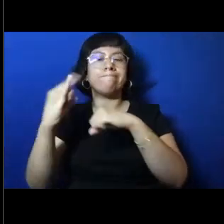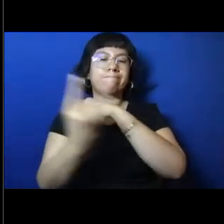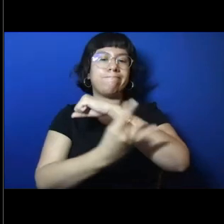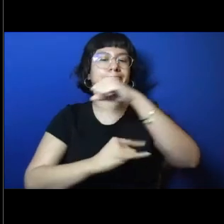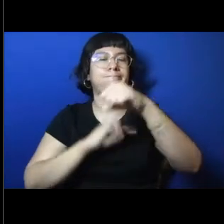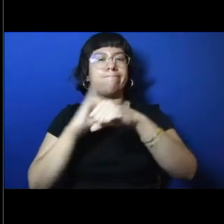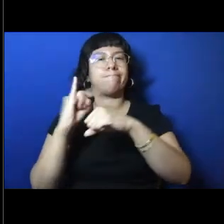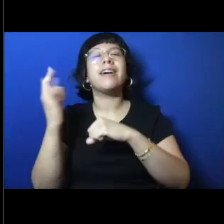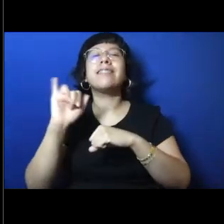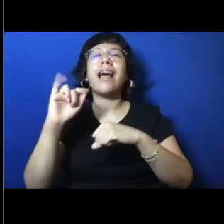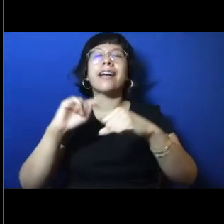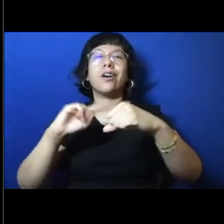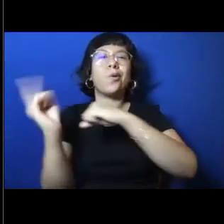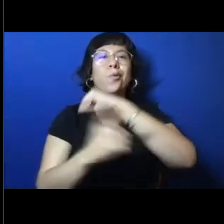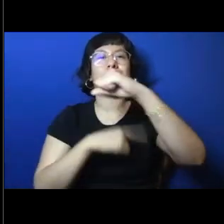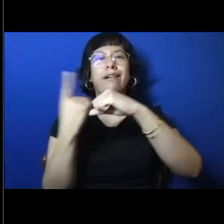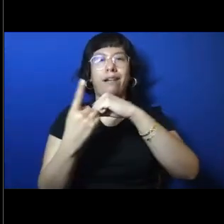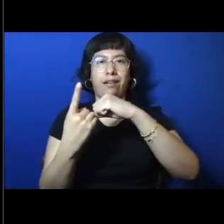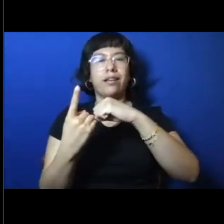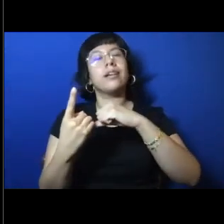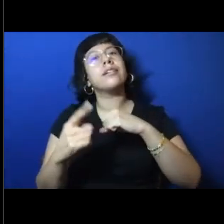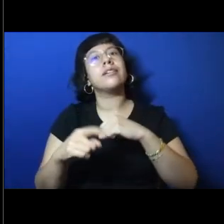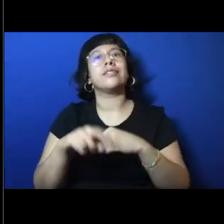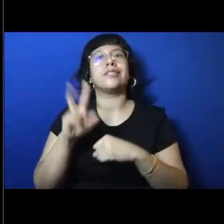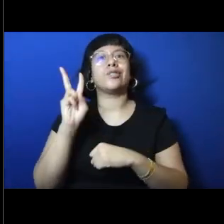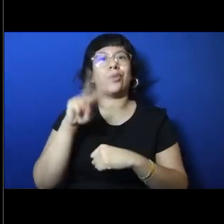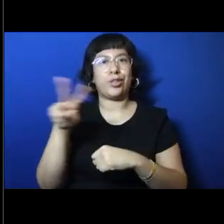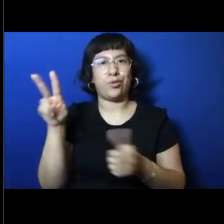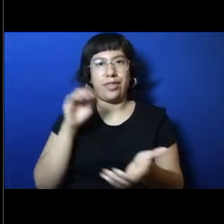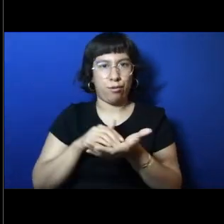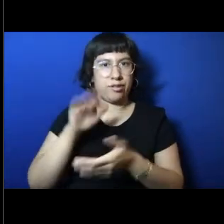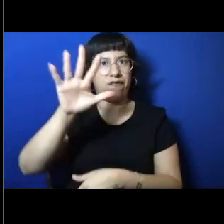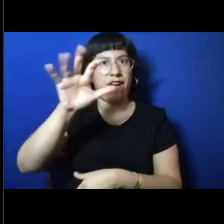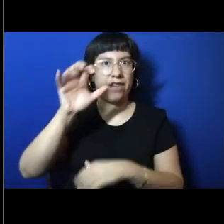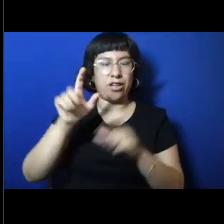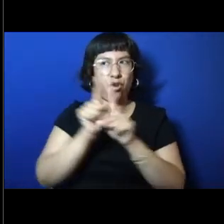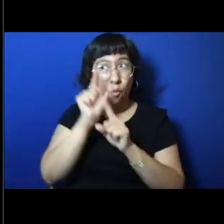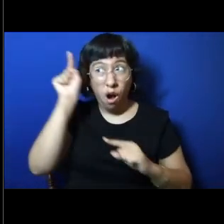kind of like a belt, but way out there, 22,500 miles. A lot of the countries that are underneath